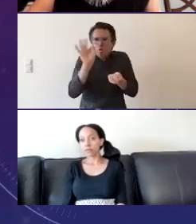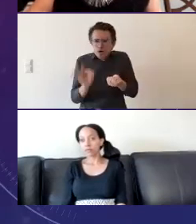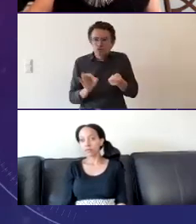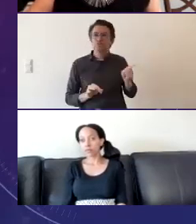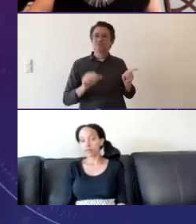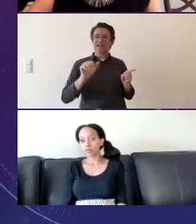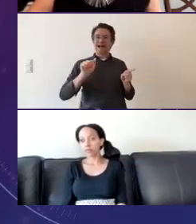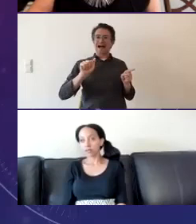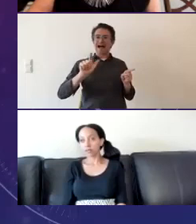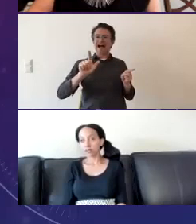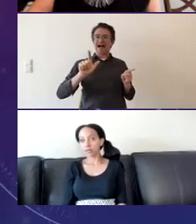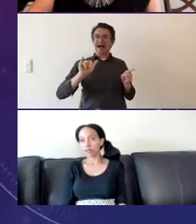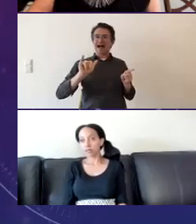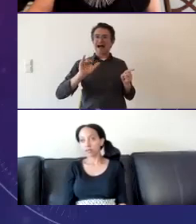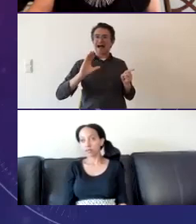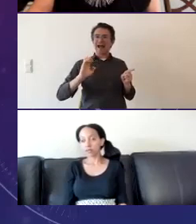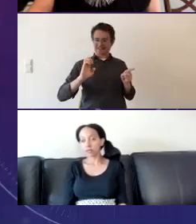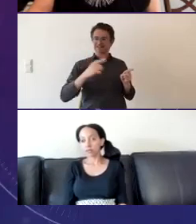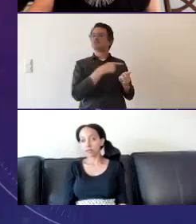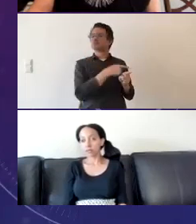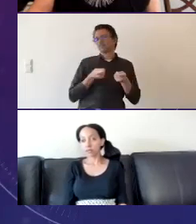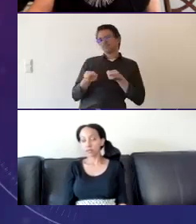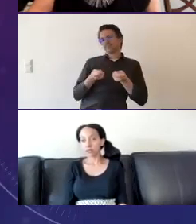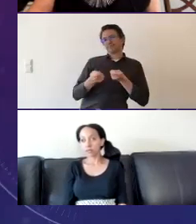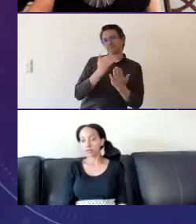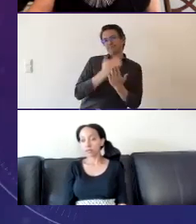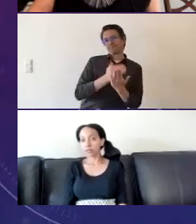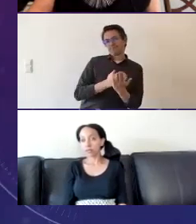I'm glad that you are all here today this week is the start of global